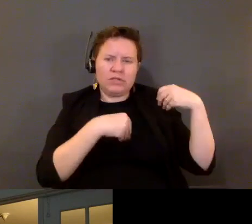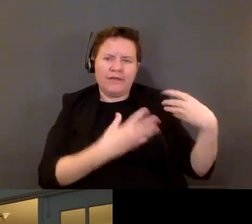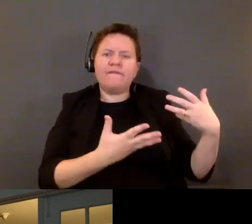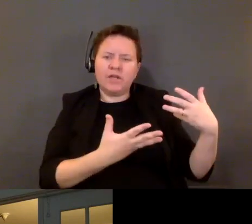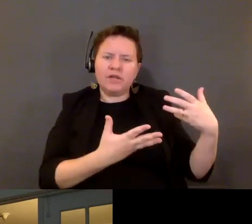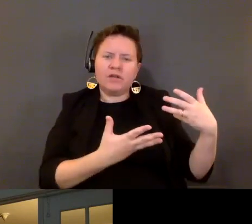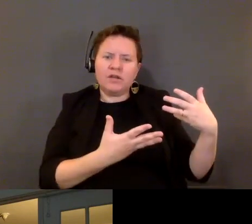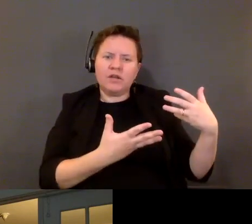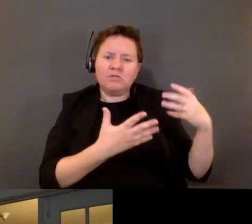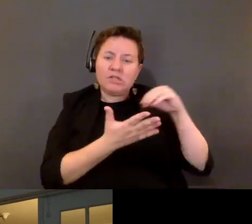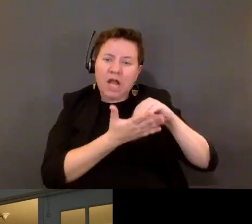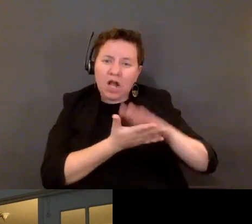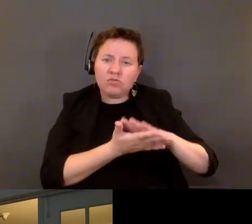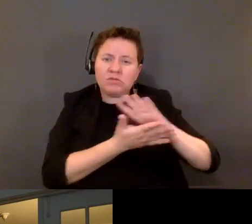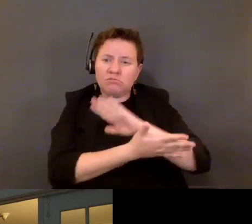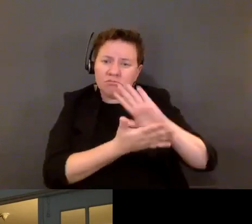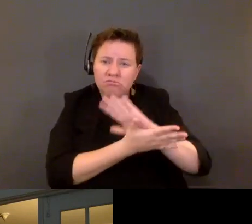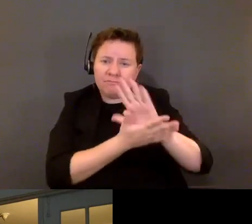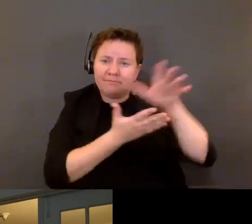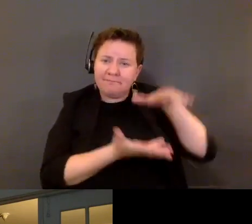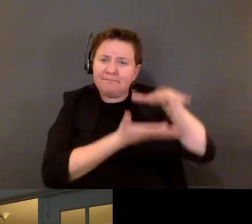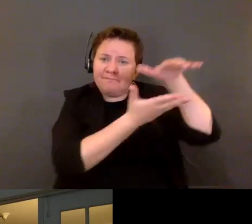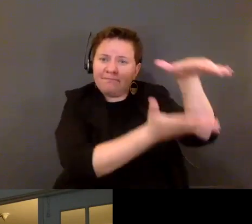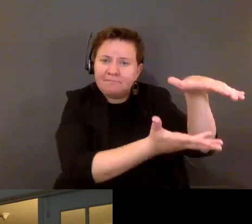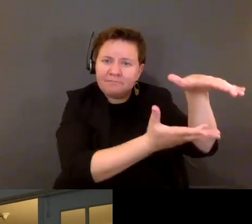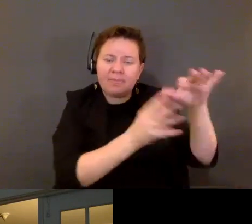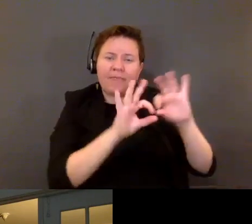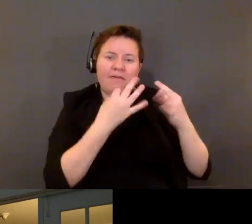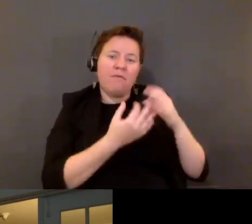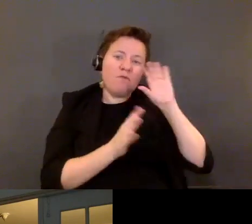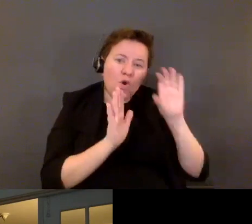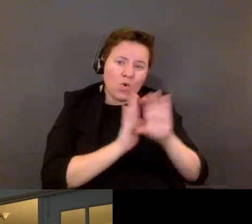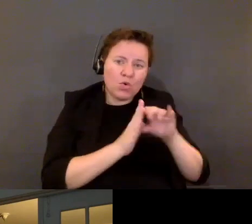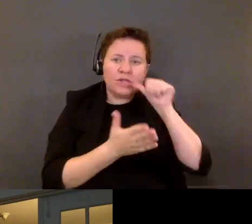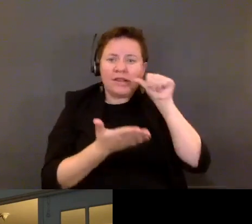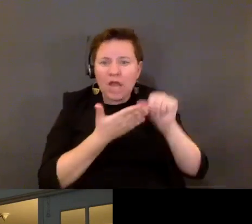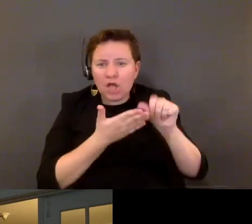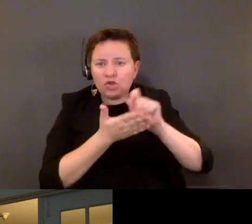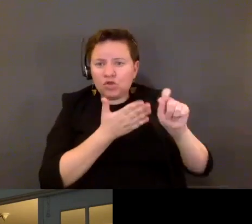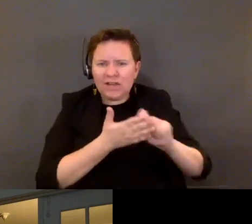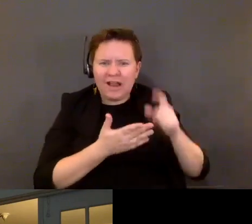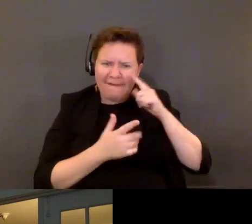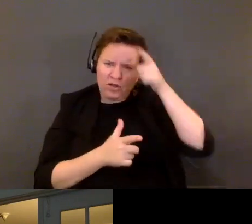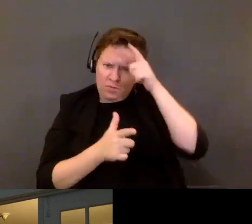documents uh family photographs and letters and things but i think your brother gave them to you